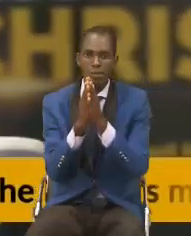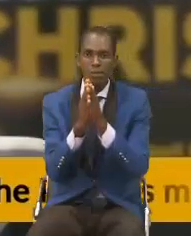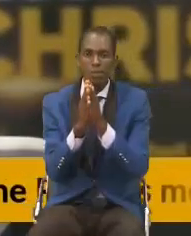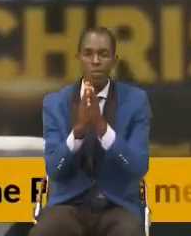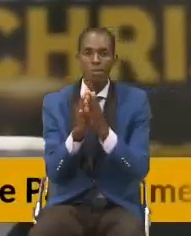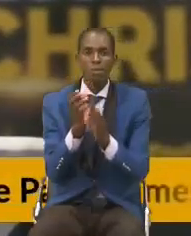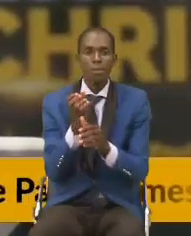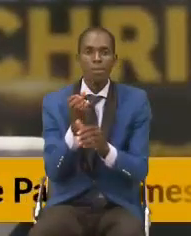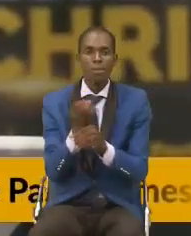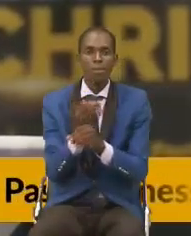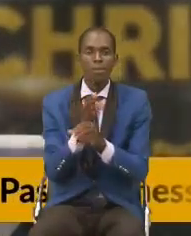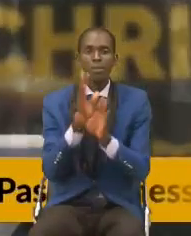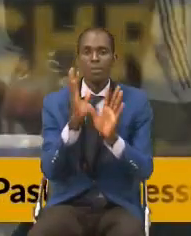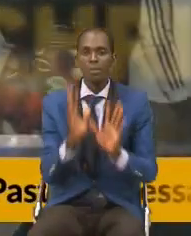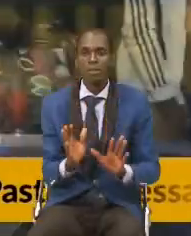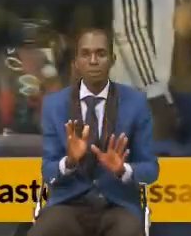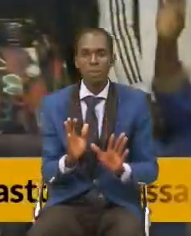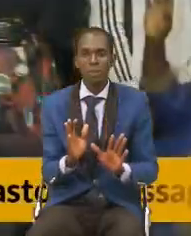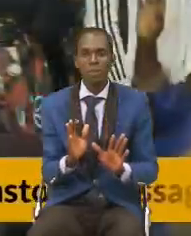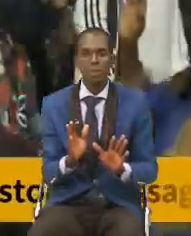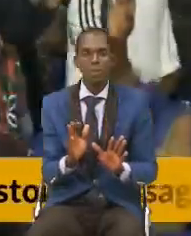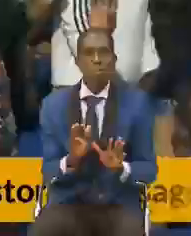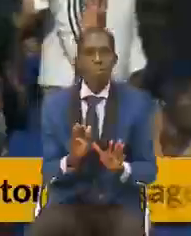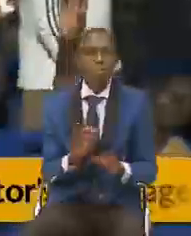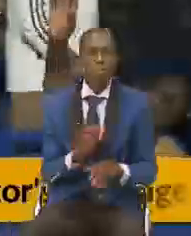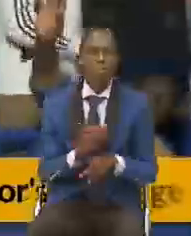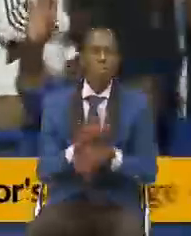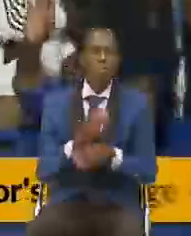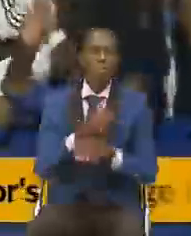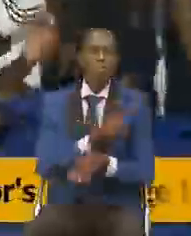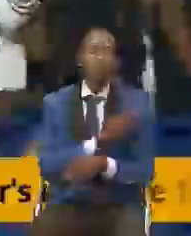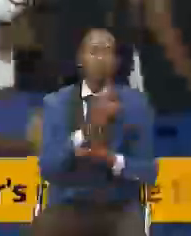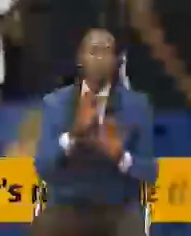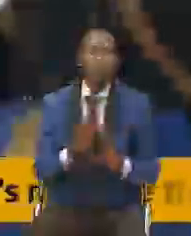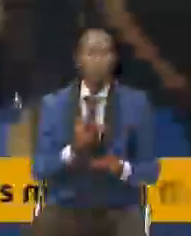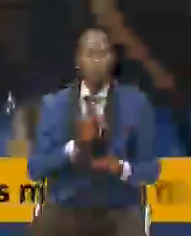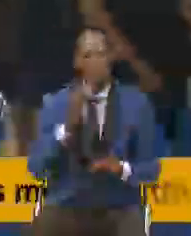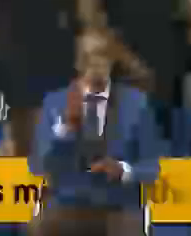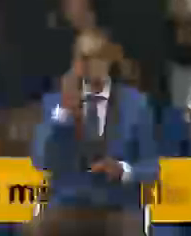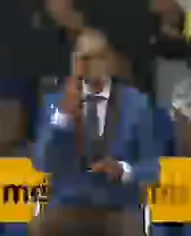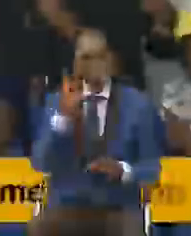amen can sell us please withdraw i believe by now you are finished